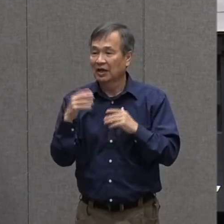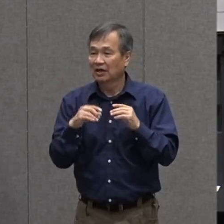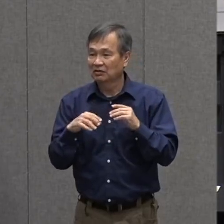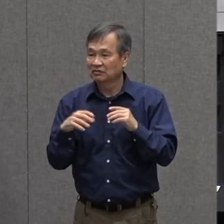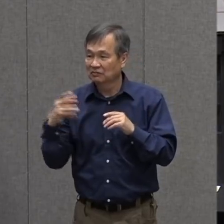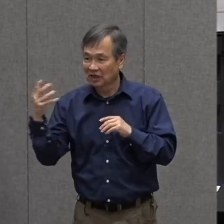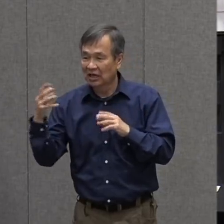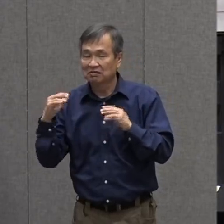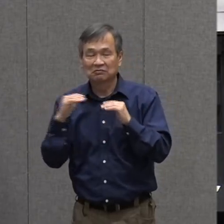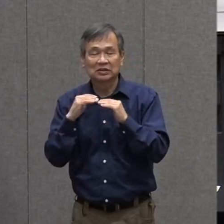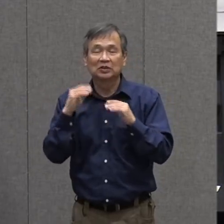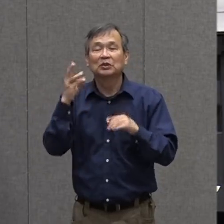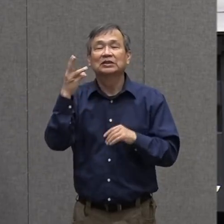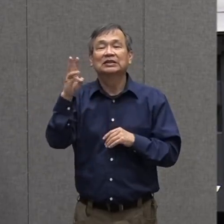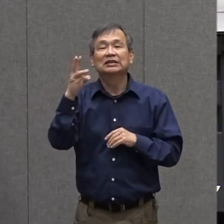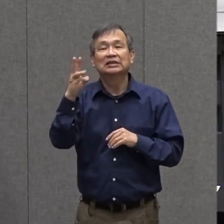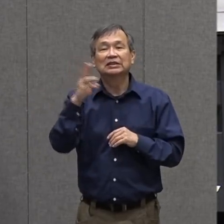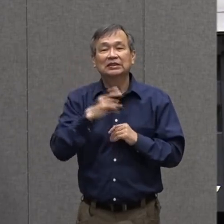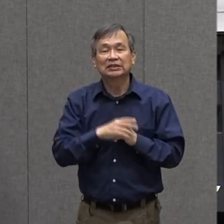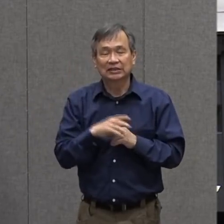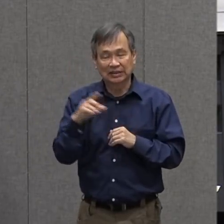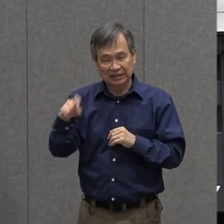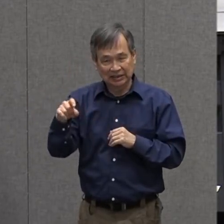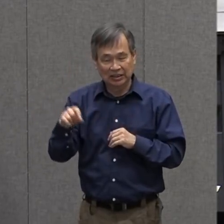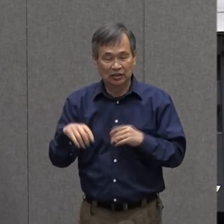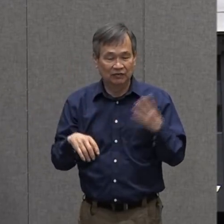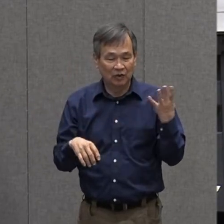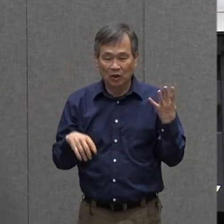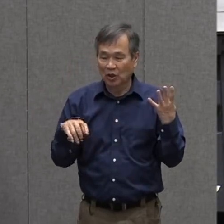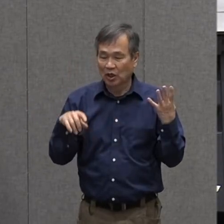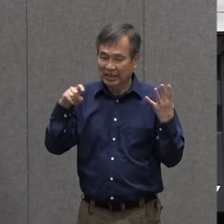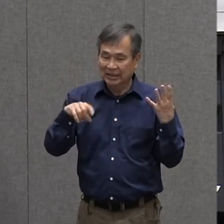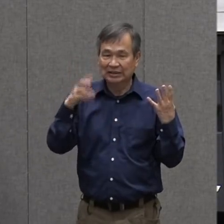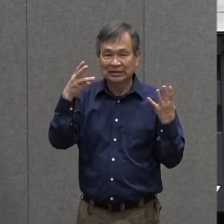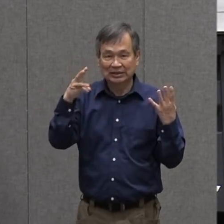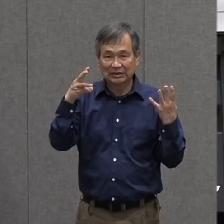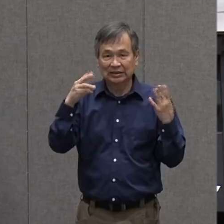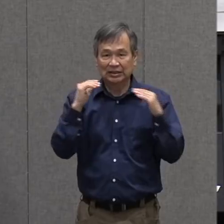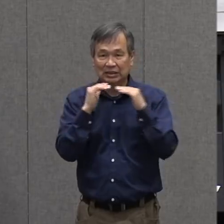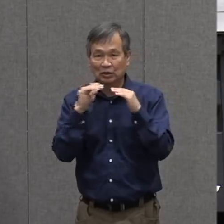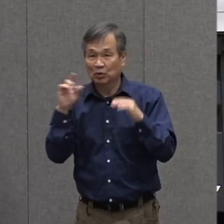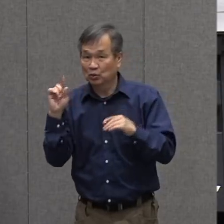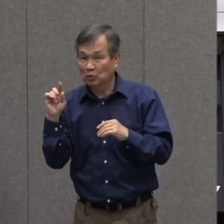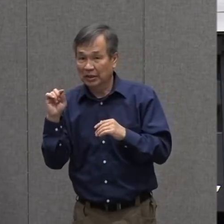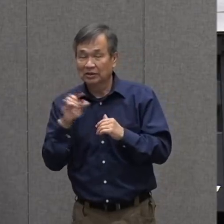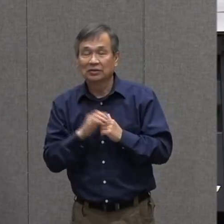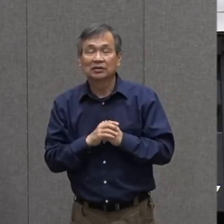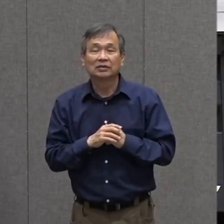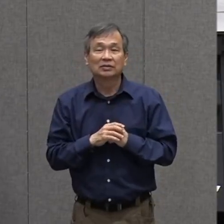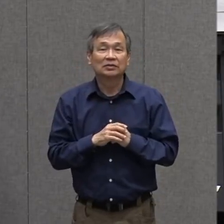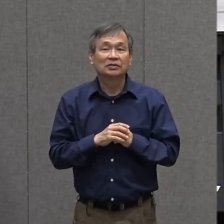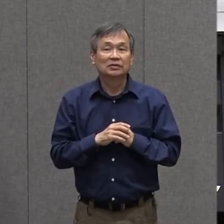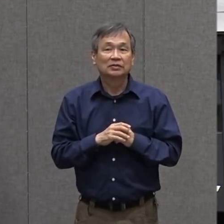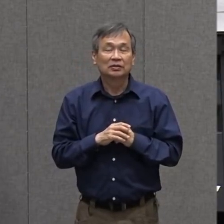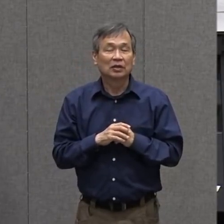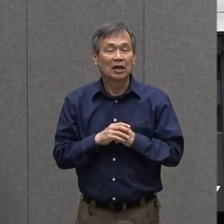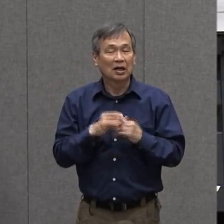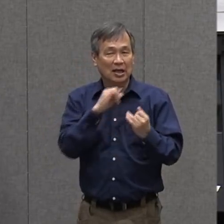So I have 16 that I need if I need those combinations to 20. All right? Let's do one last thing.